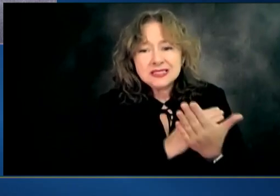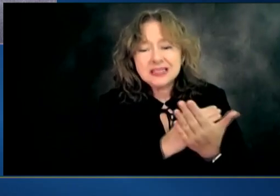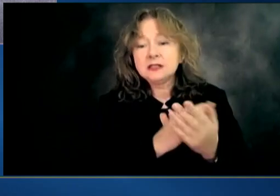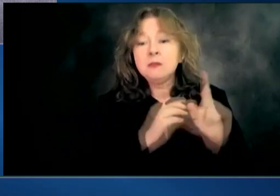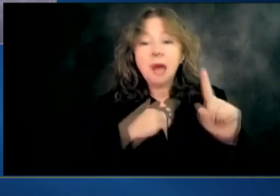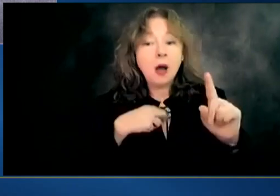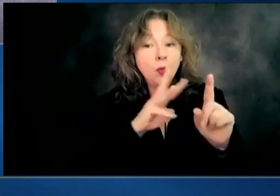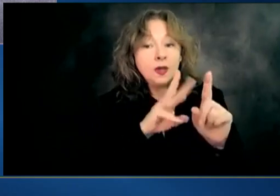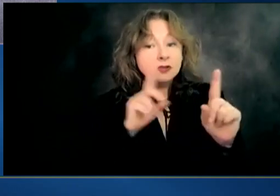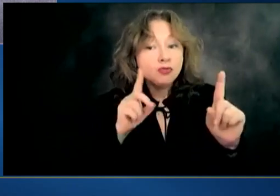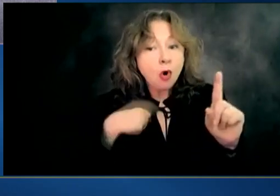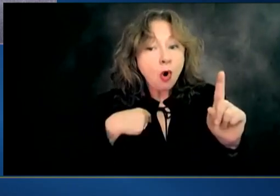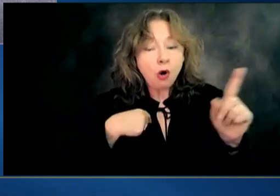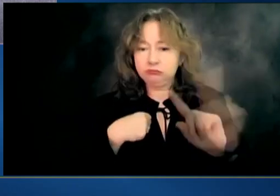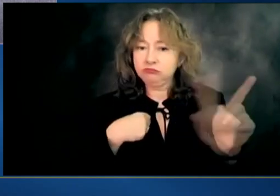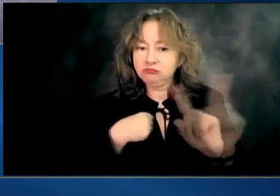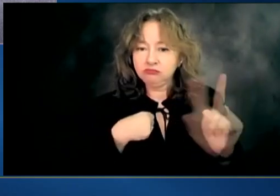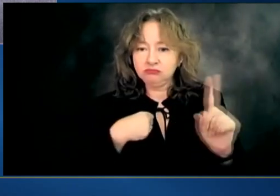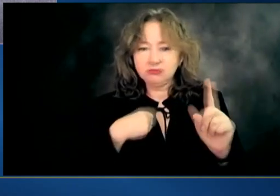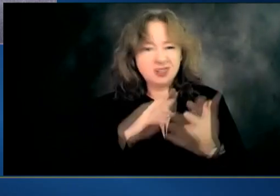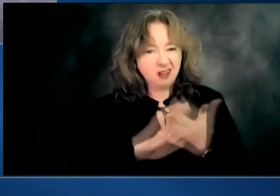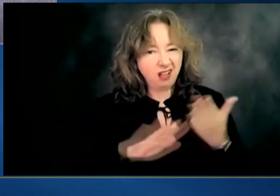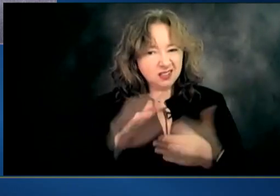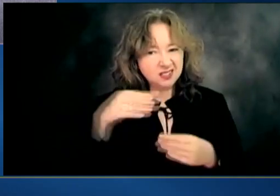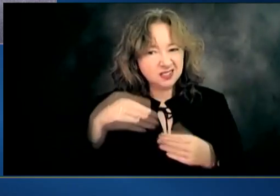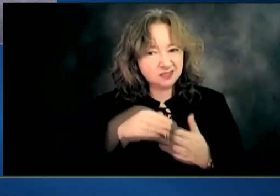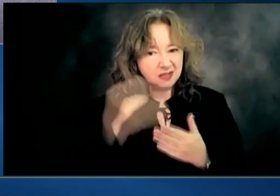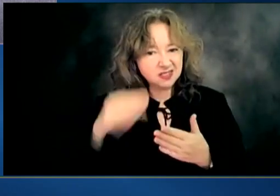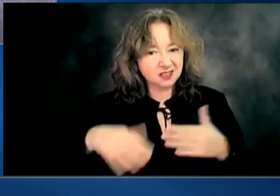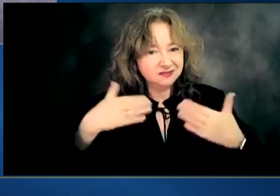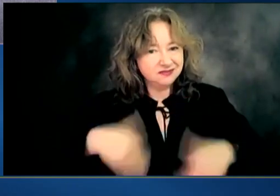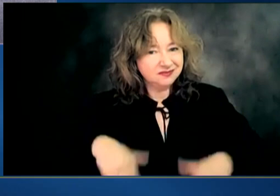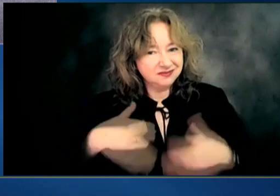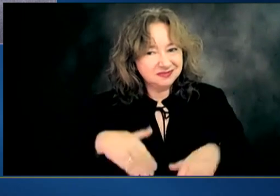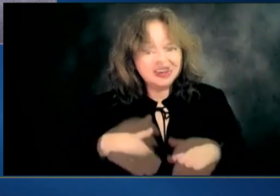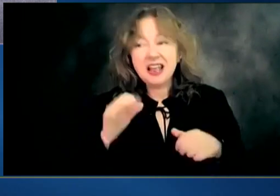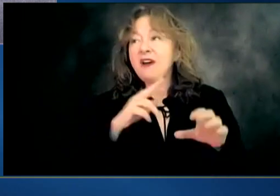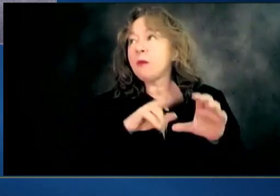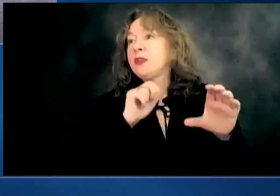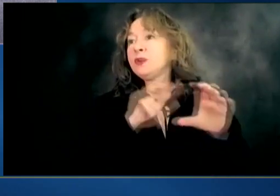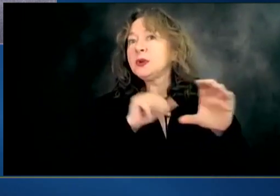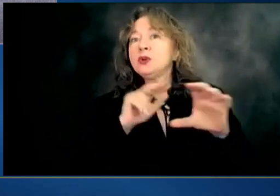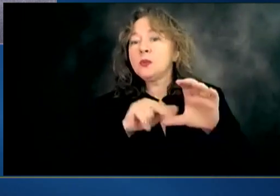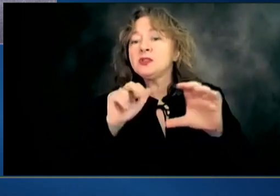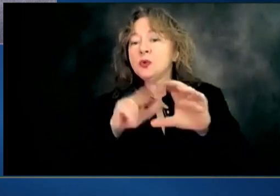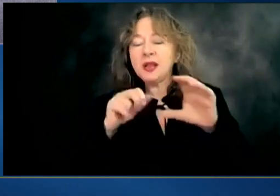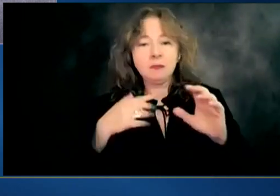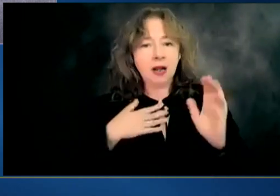college is very expensive." And so if I started withdrawing, I would go deeper into debt. But two,